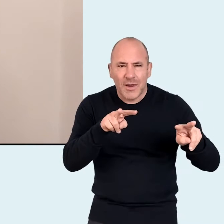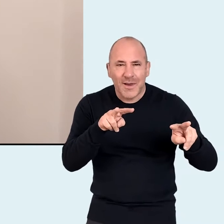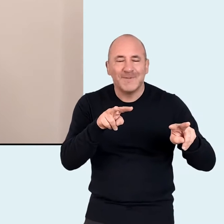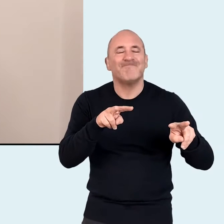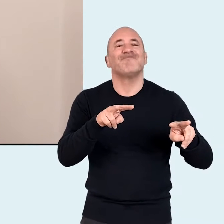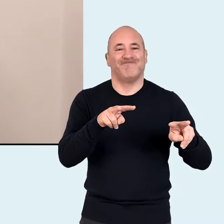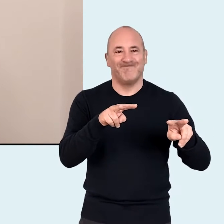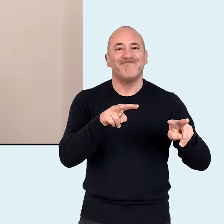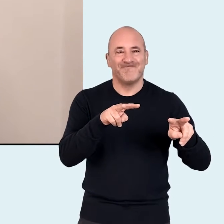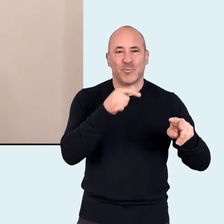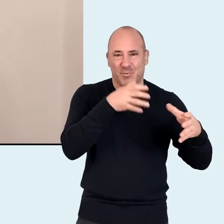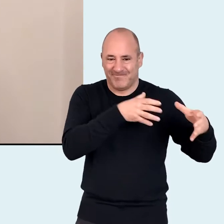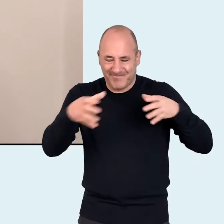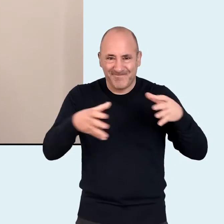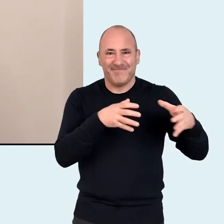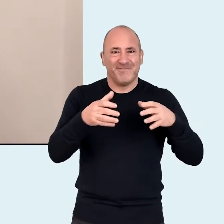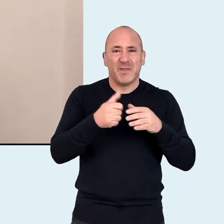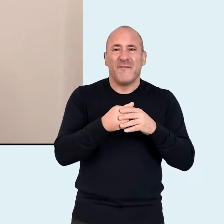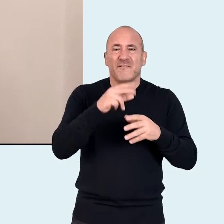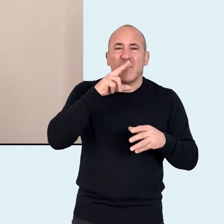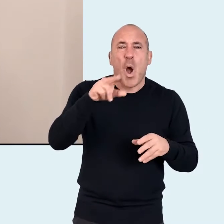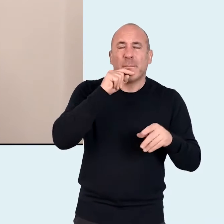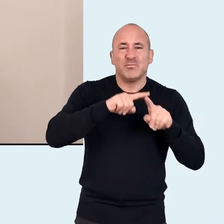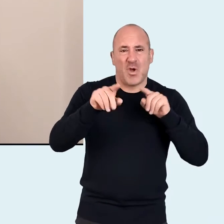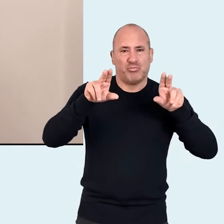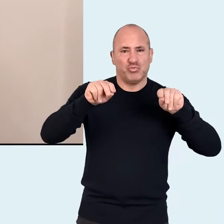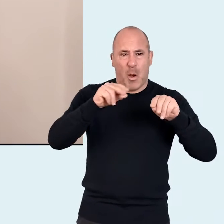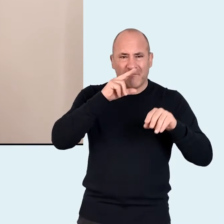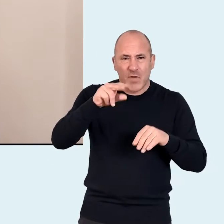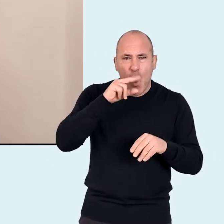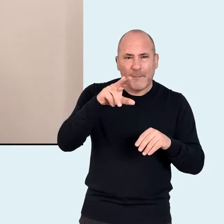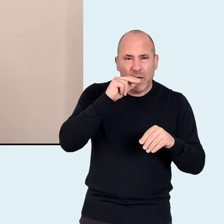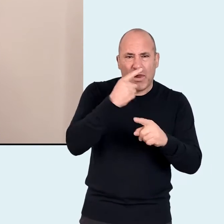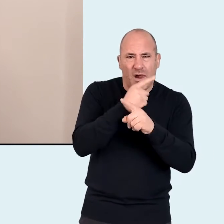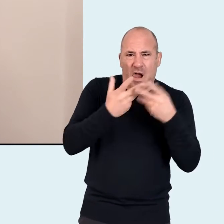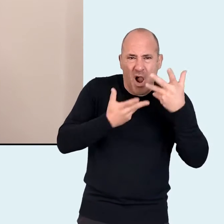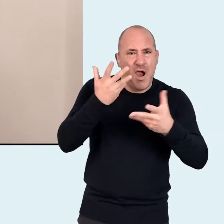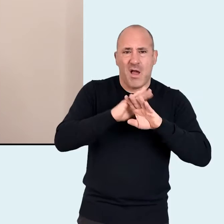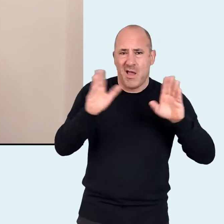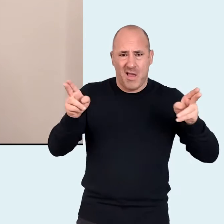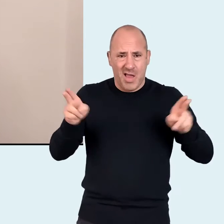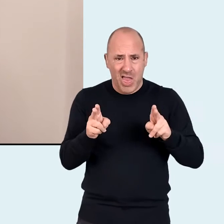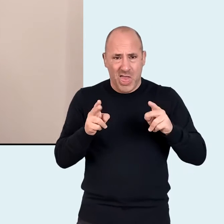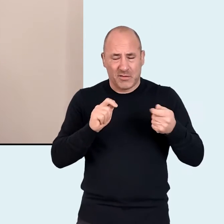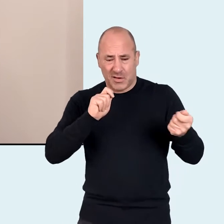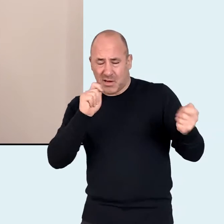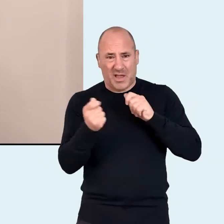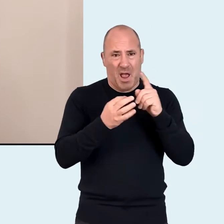concrete experience of your task, and finally, exploring nonverbal ways that you might engage